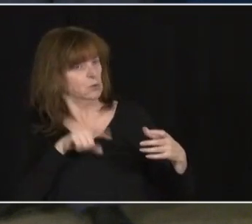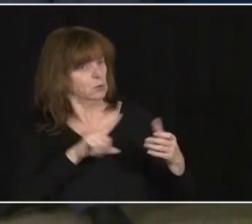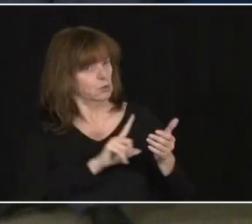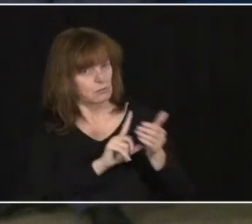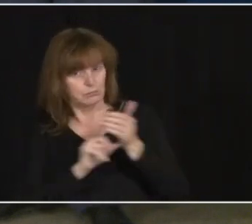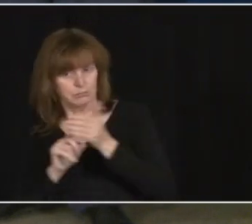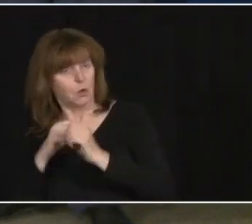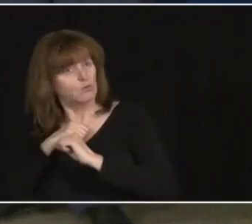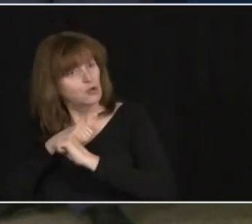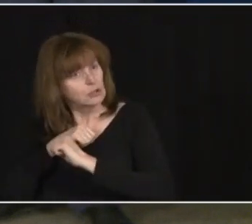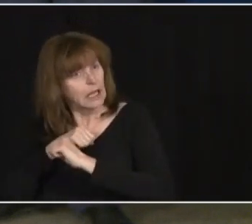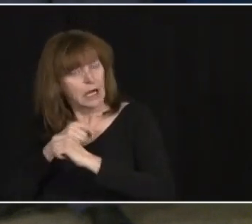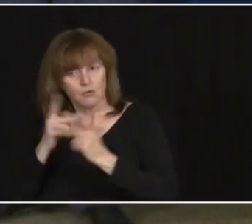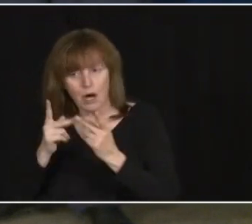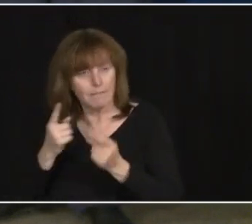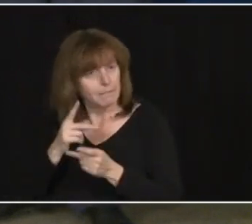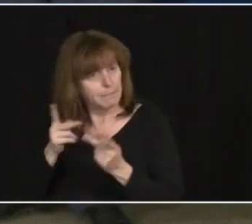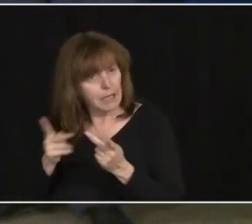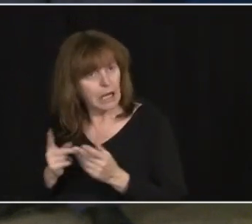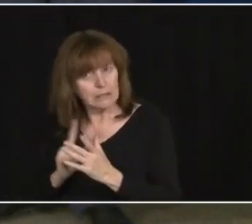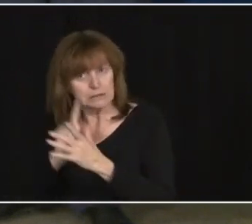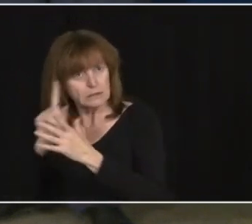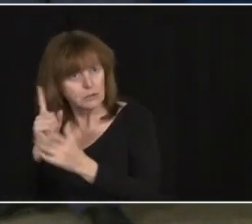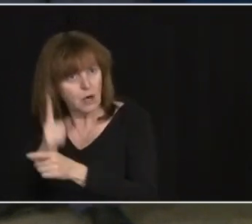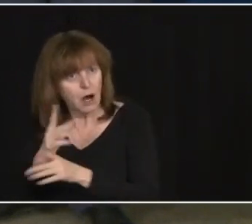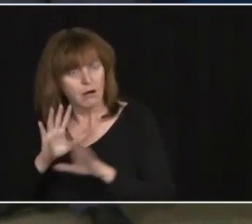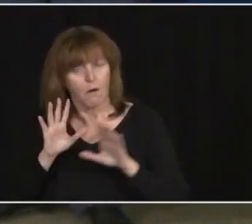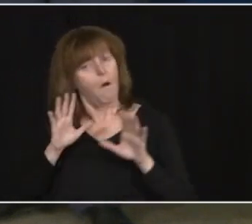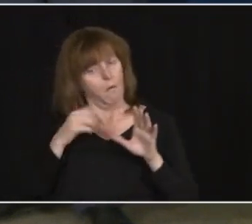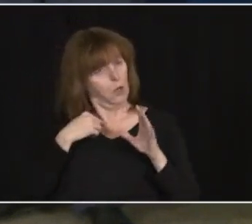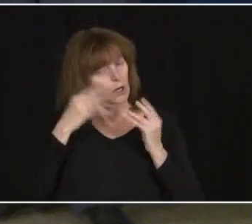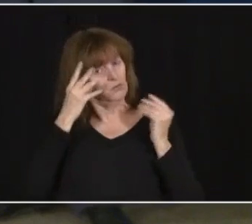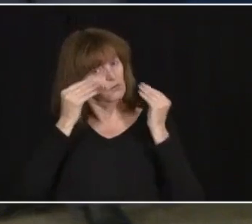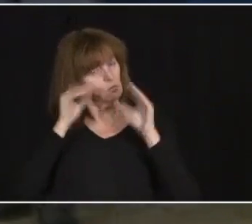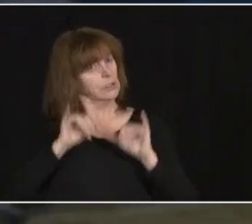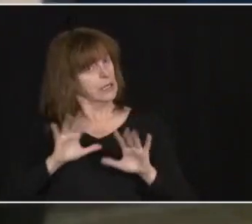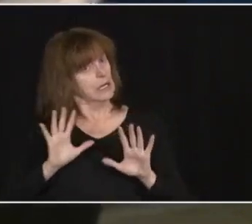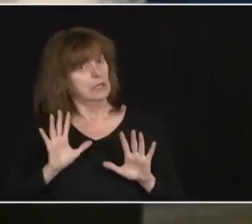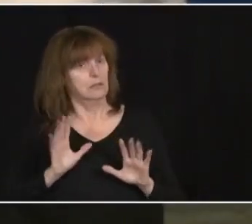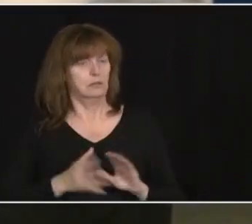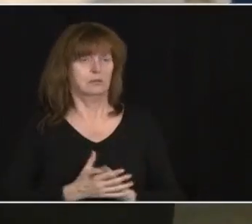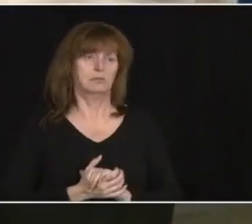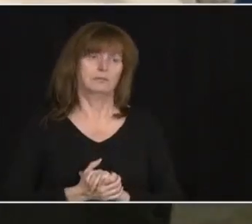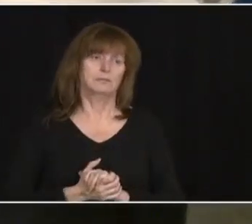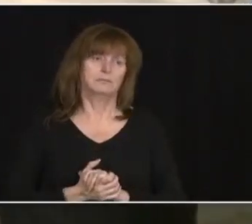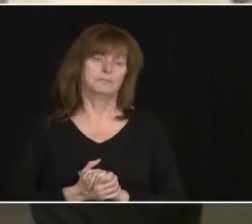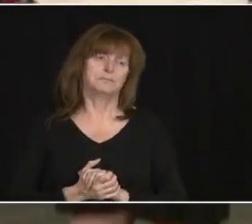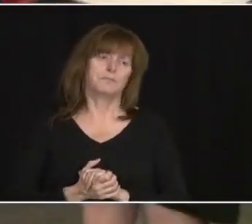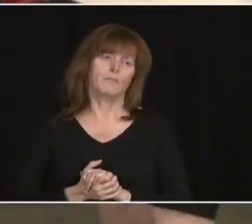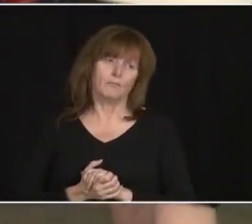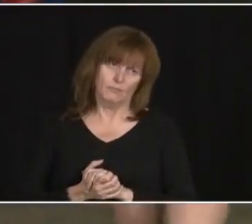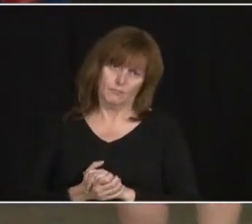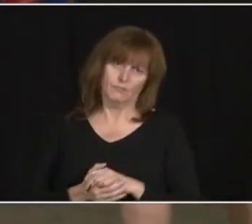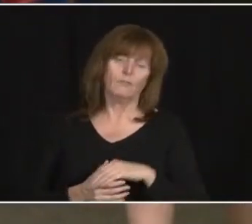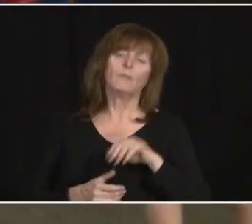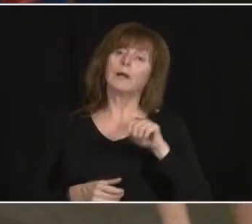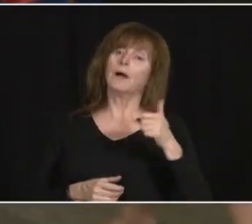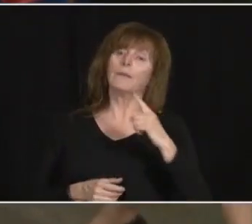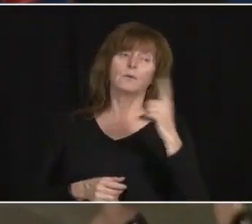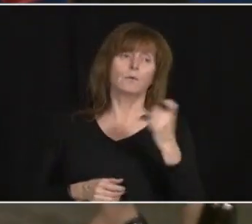they need and that they have an appropriate place to stay. That is something we have taken into consideration already in Ontario. Next question.